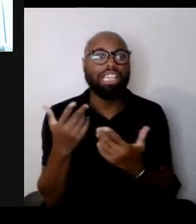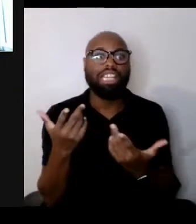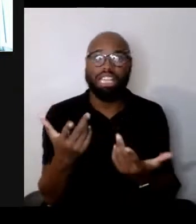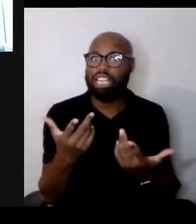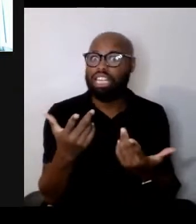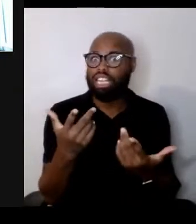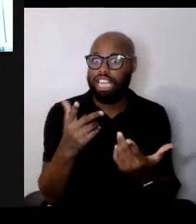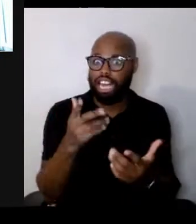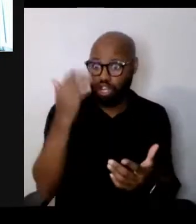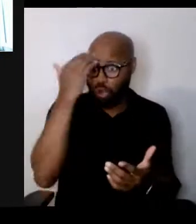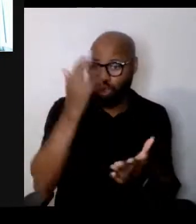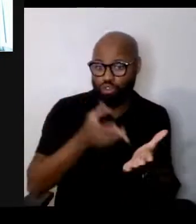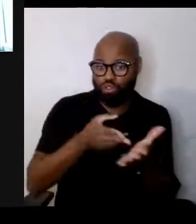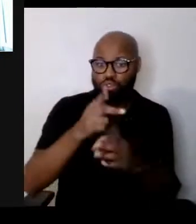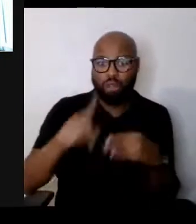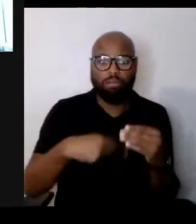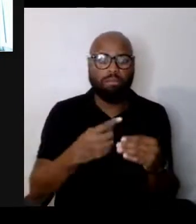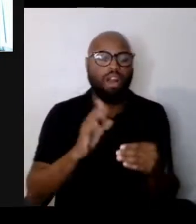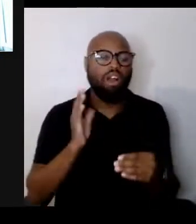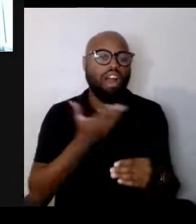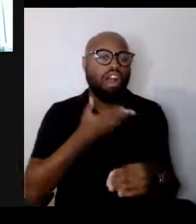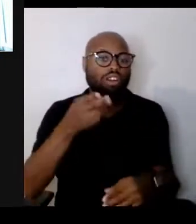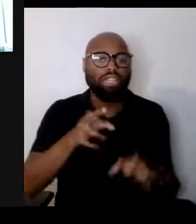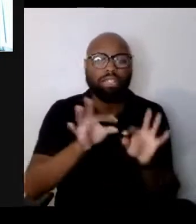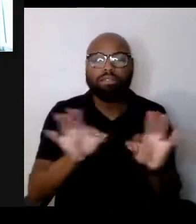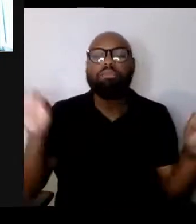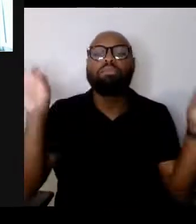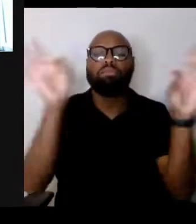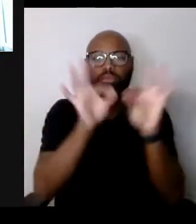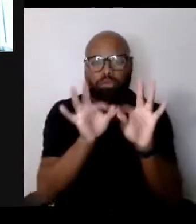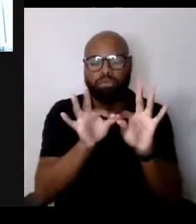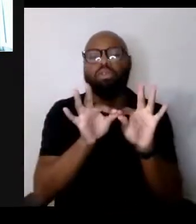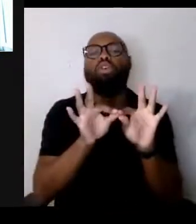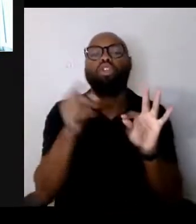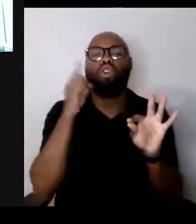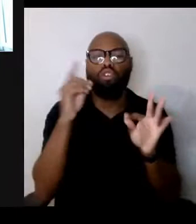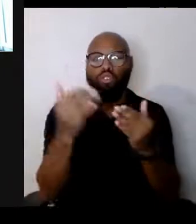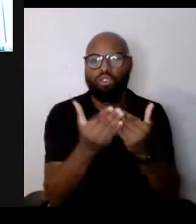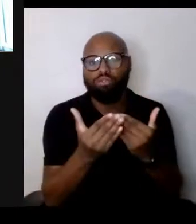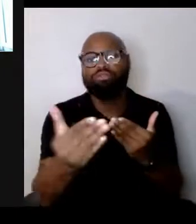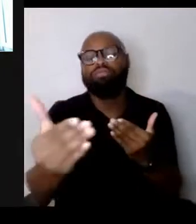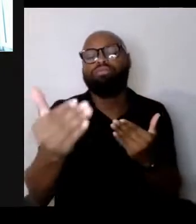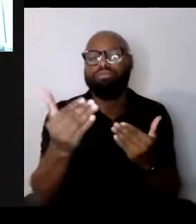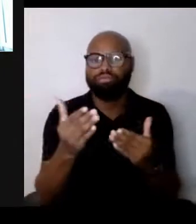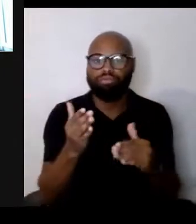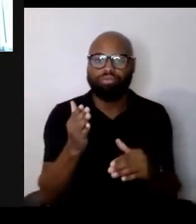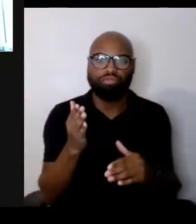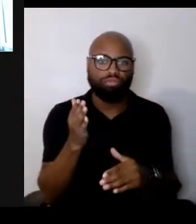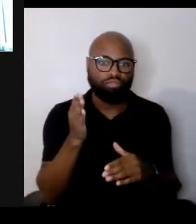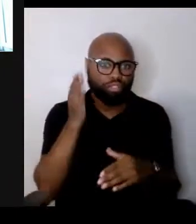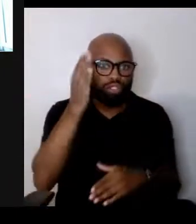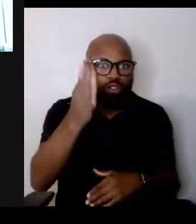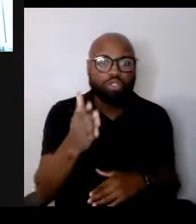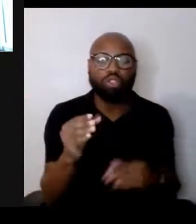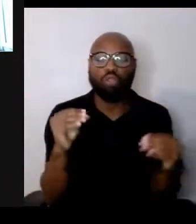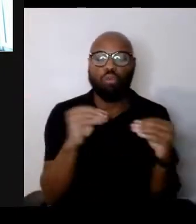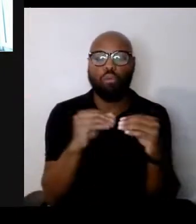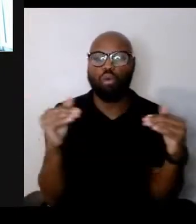it's so critical for us to charred a path forward. That is more just, and for this part of the conversation,